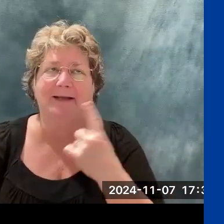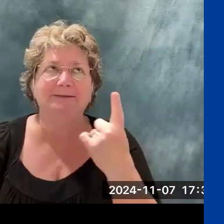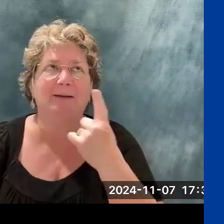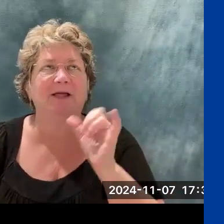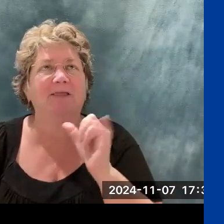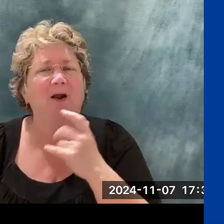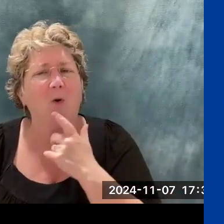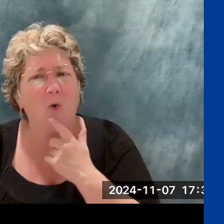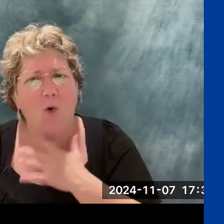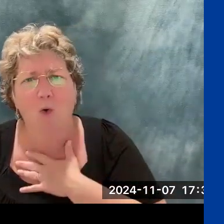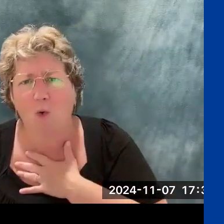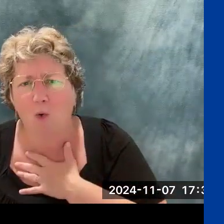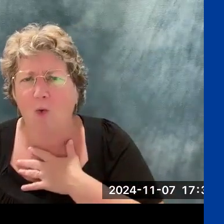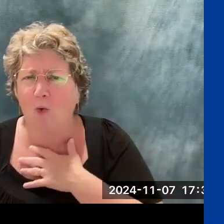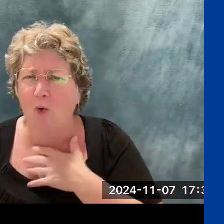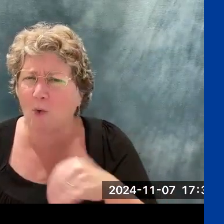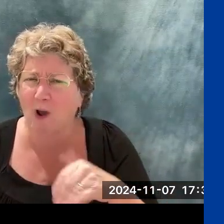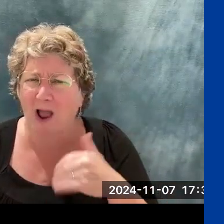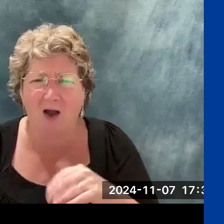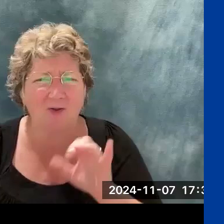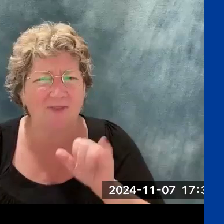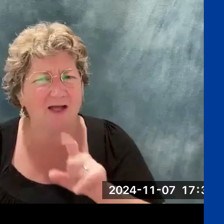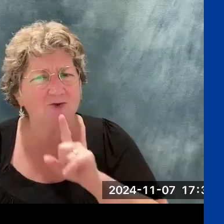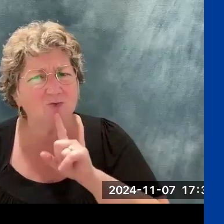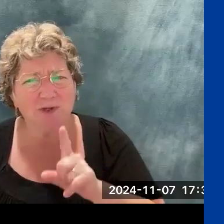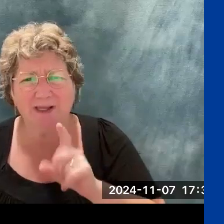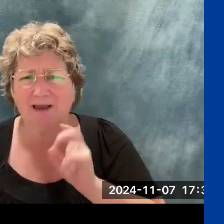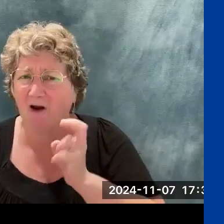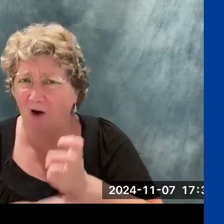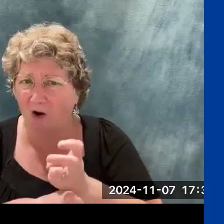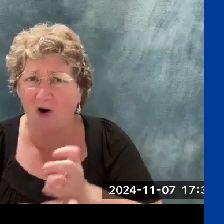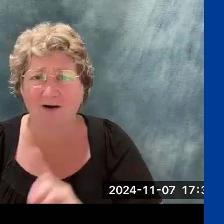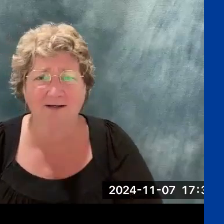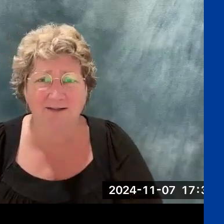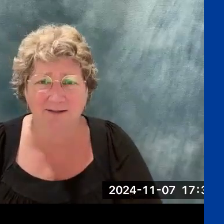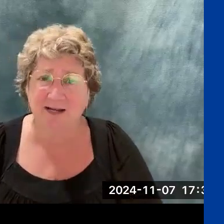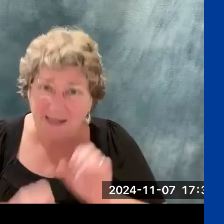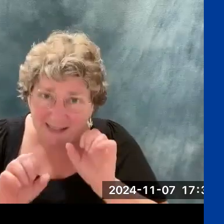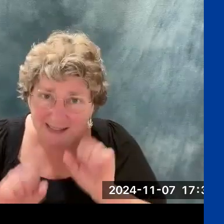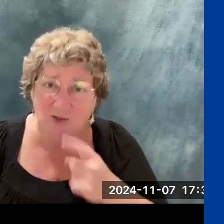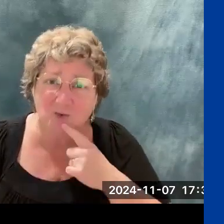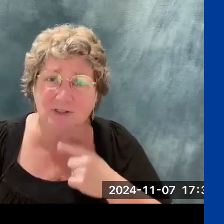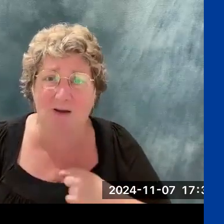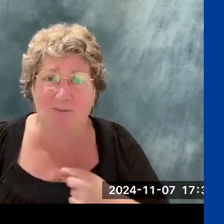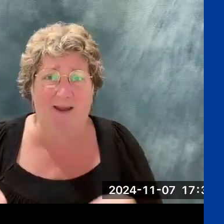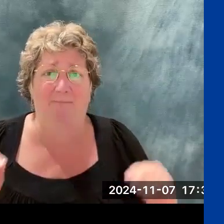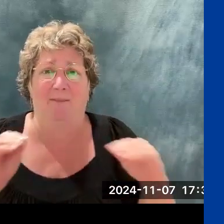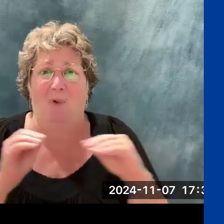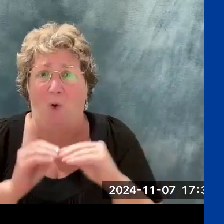Or you know, can you tell me more? I don't quite understand, but validating what their experience is.